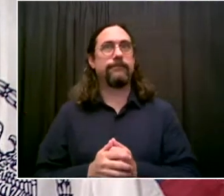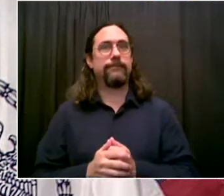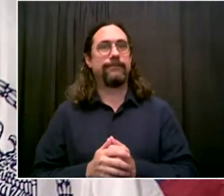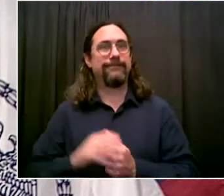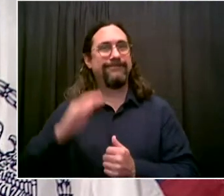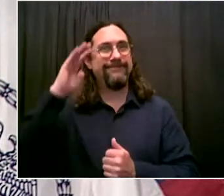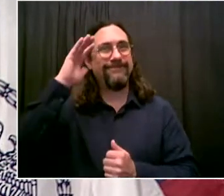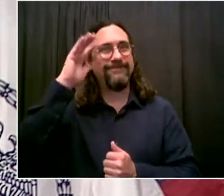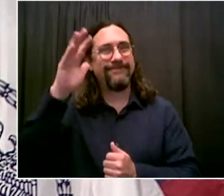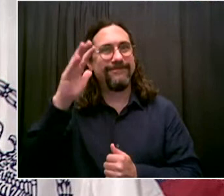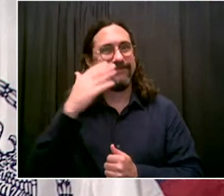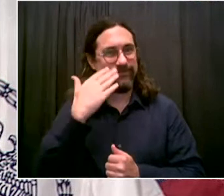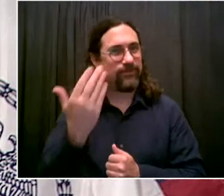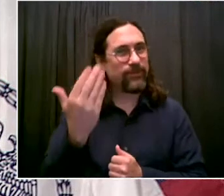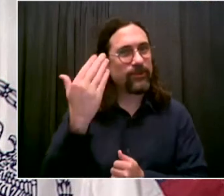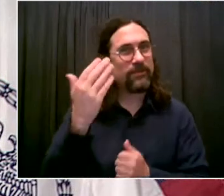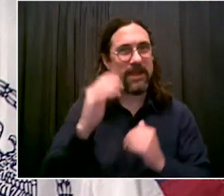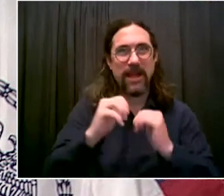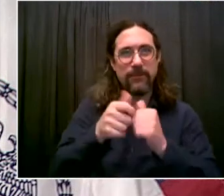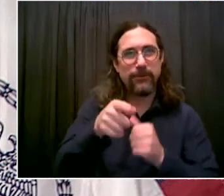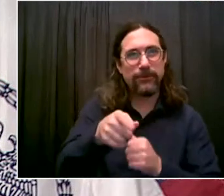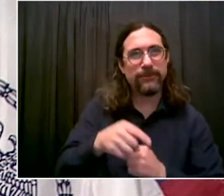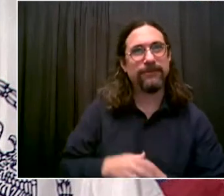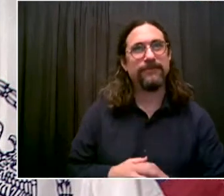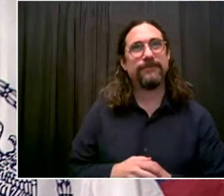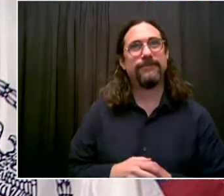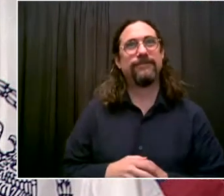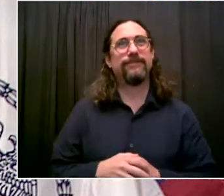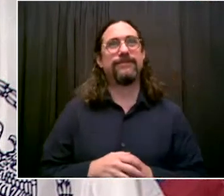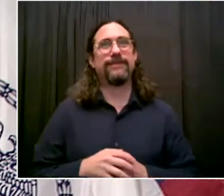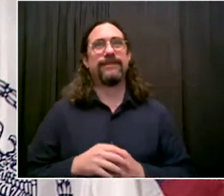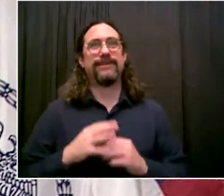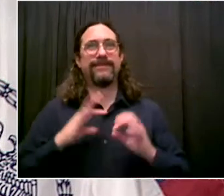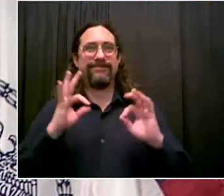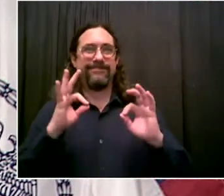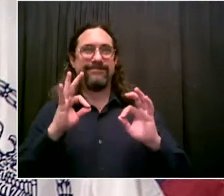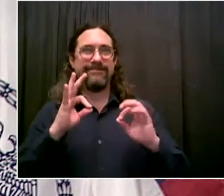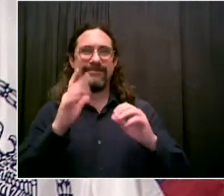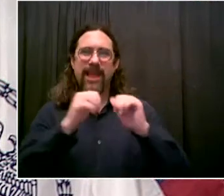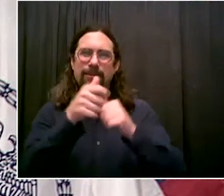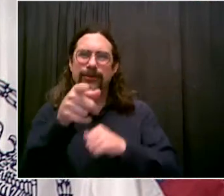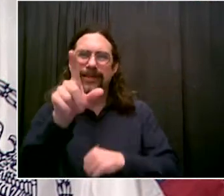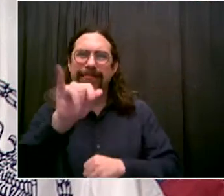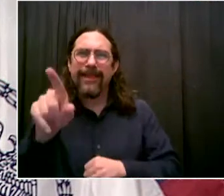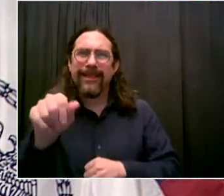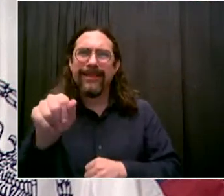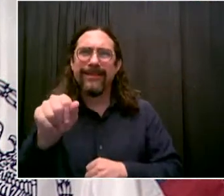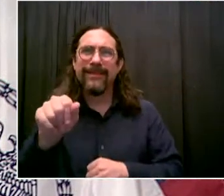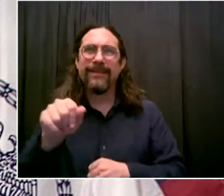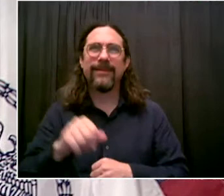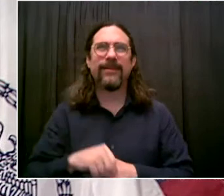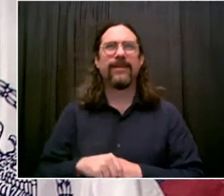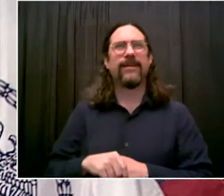LISA. IT IS LISA